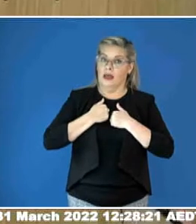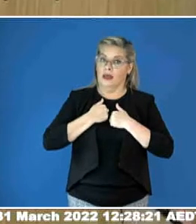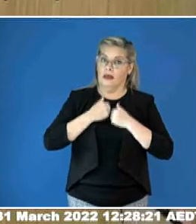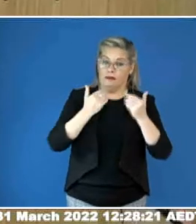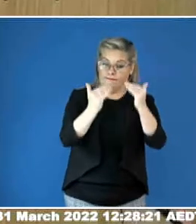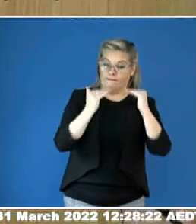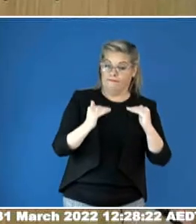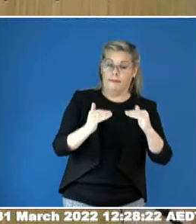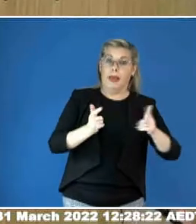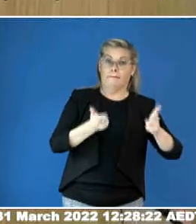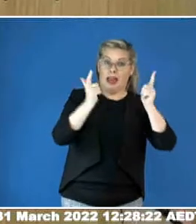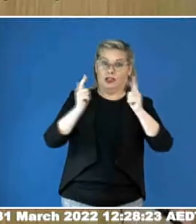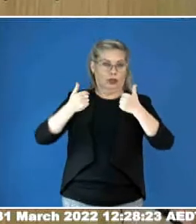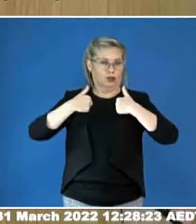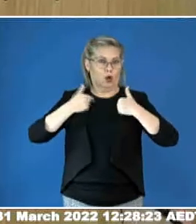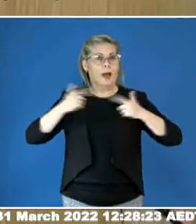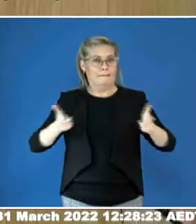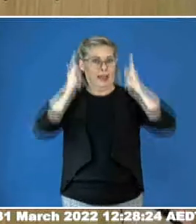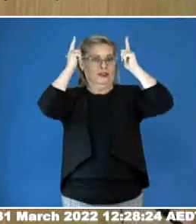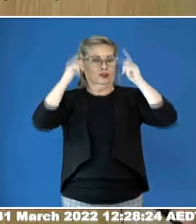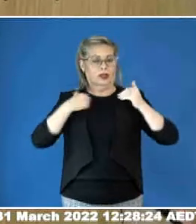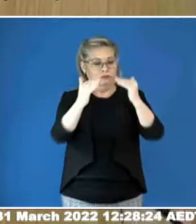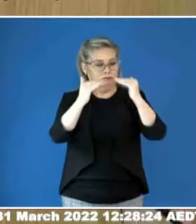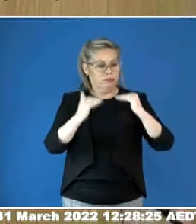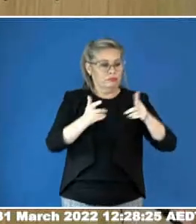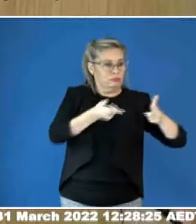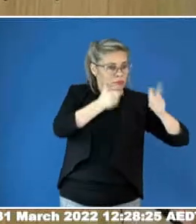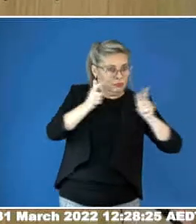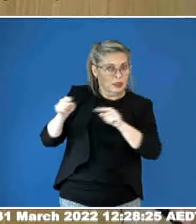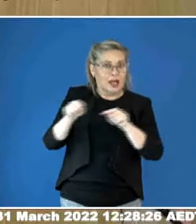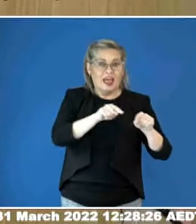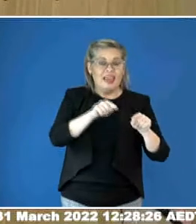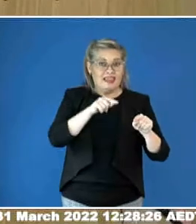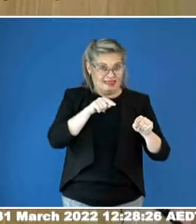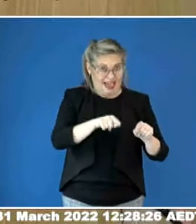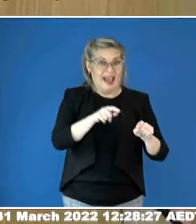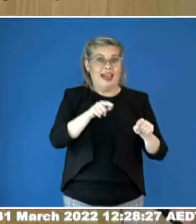role as Service Manager and they have got the alerts where they receive updates for